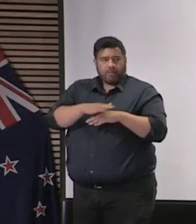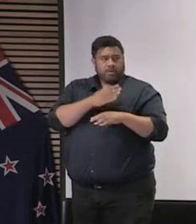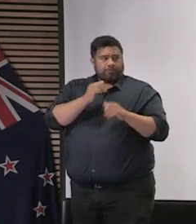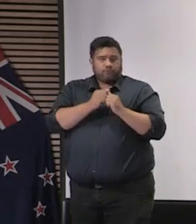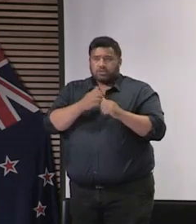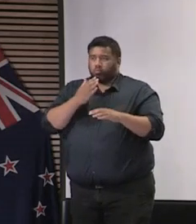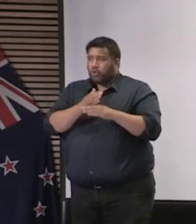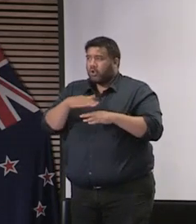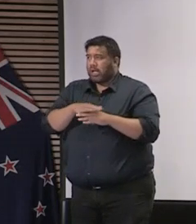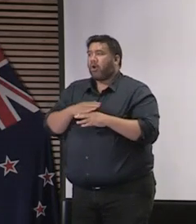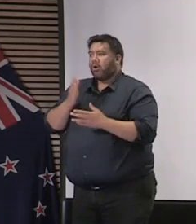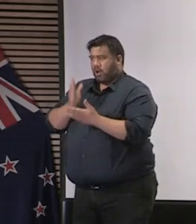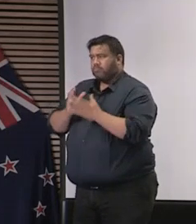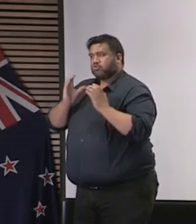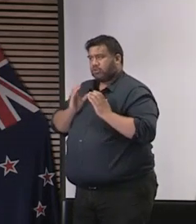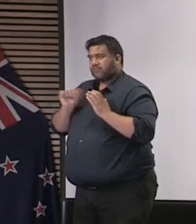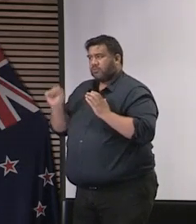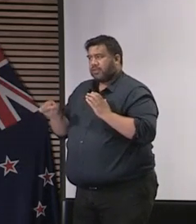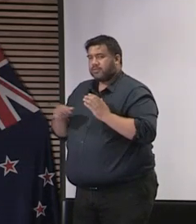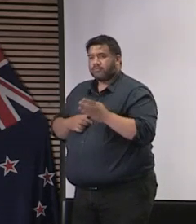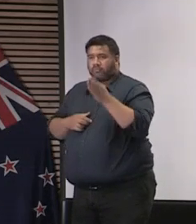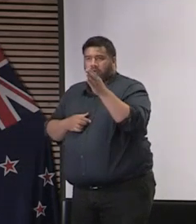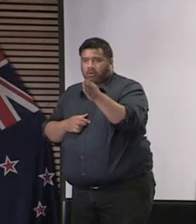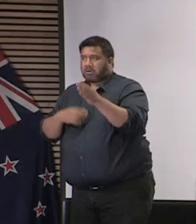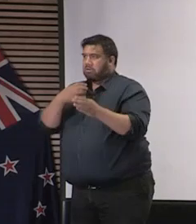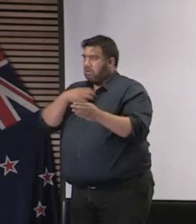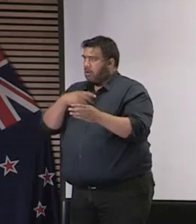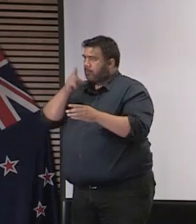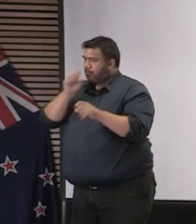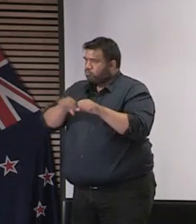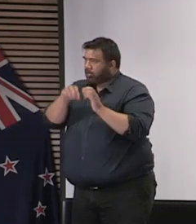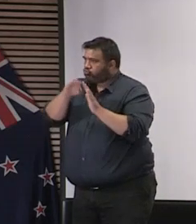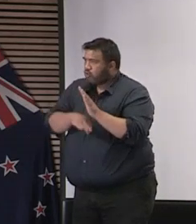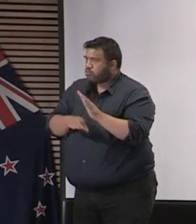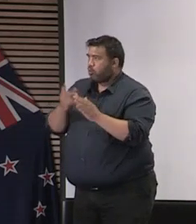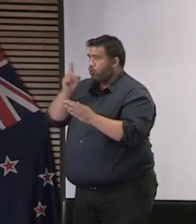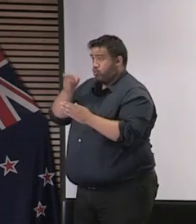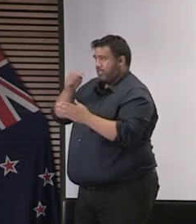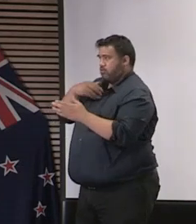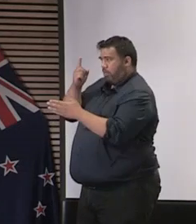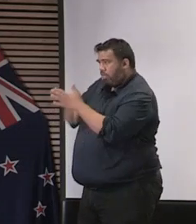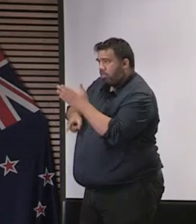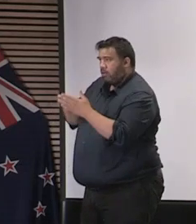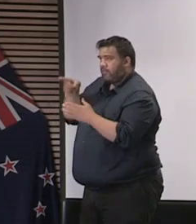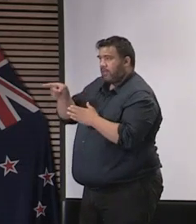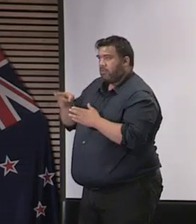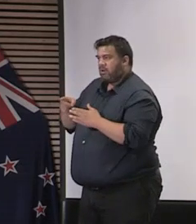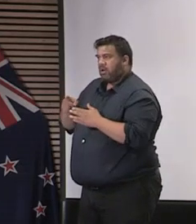know whether they're at risk. Don't know what that might mean for others around them, so incredibly distressing.